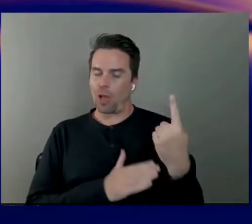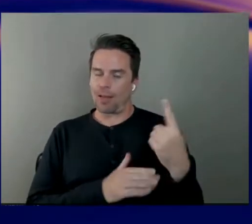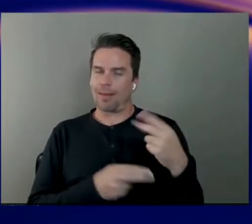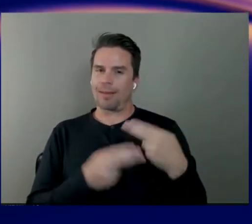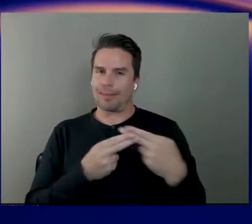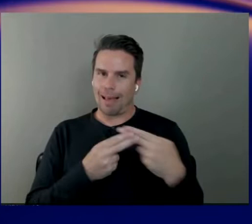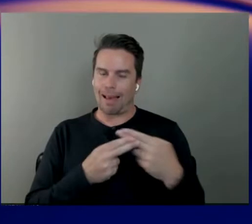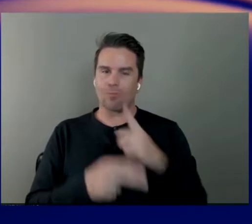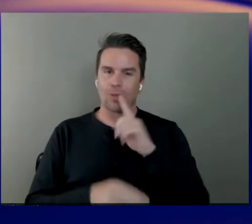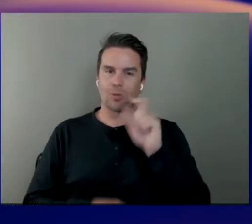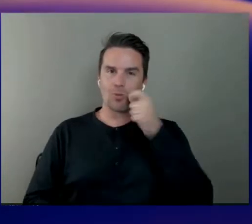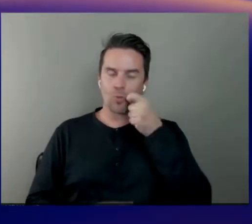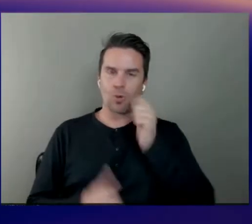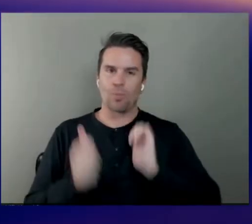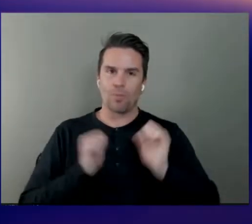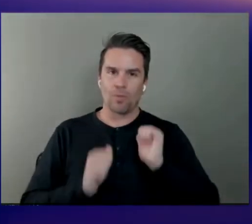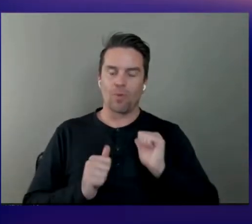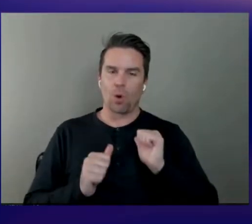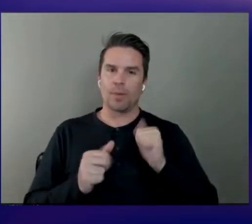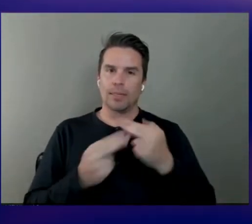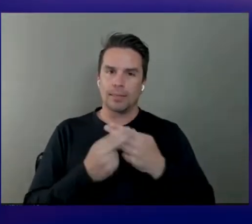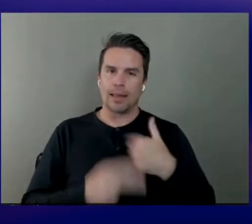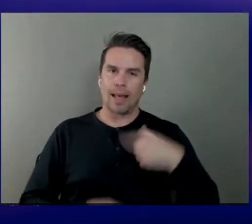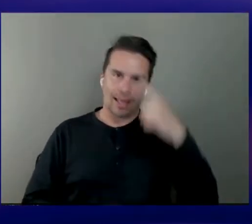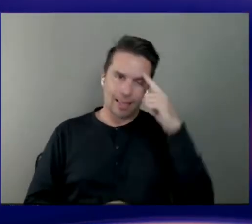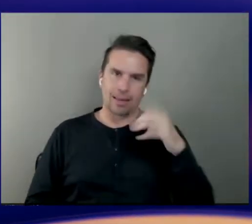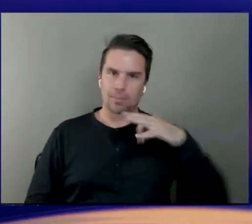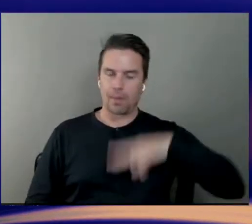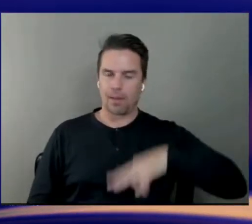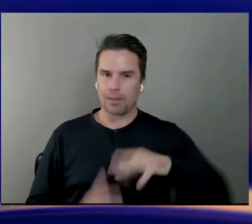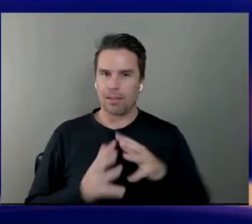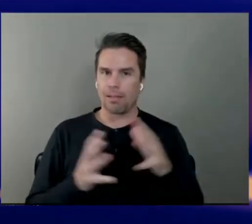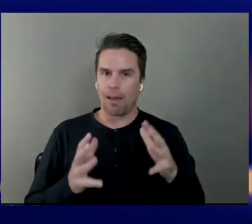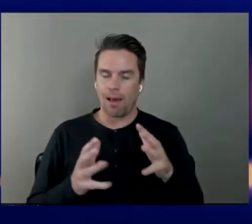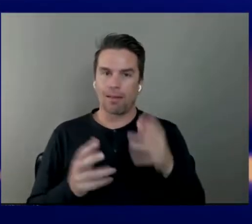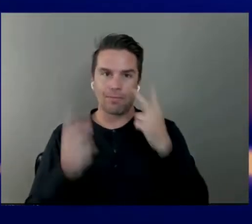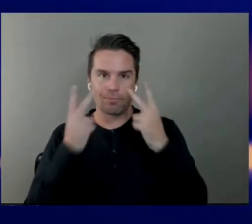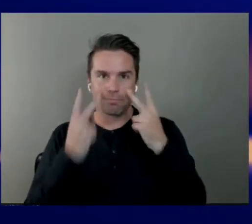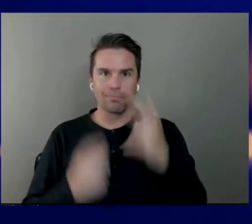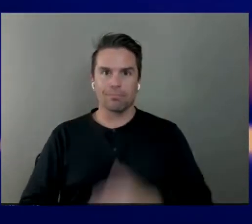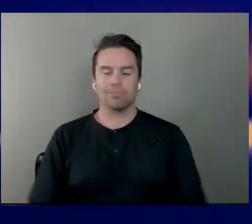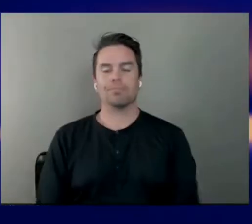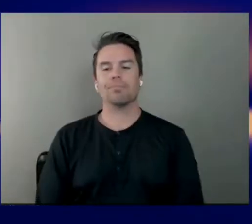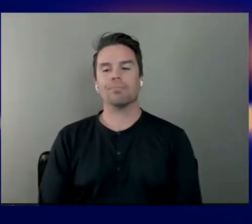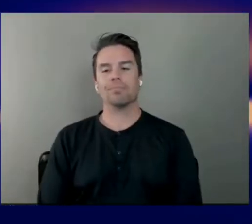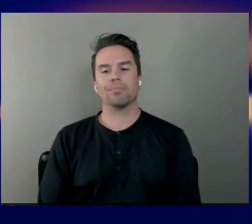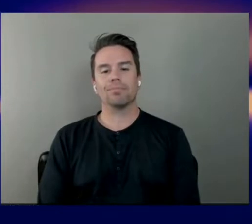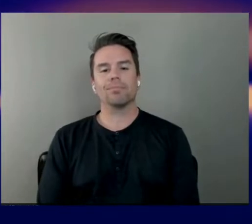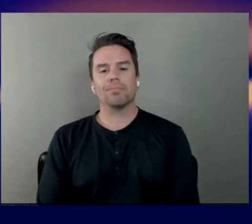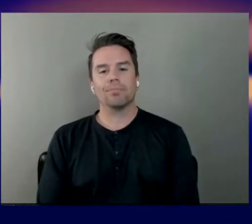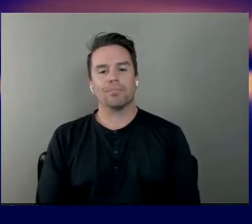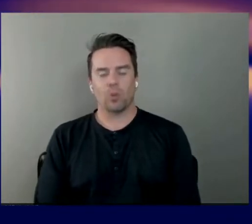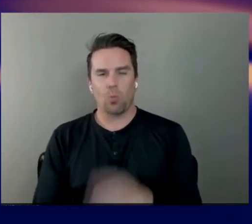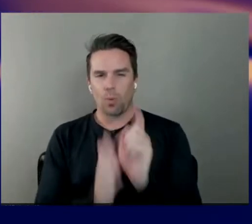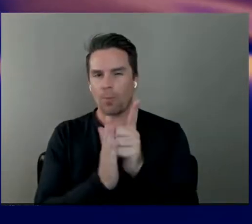performance slide that I think benefits from a little bit of a visuals. So lemme take one second and try to pull that up.